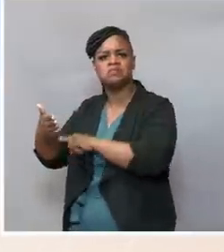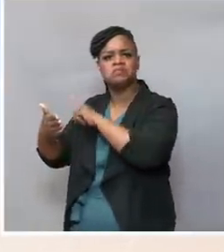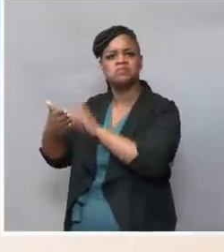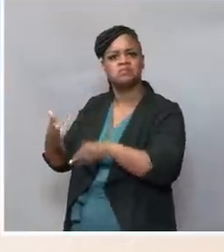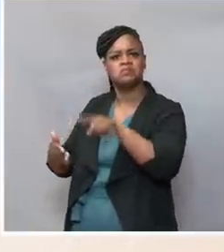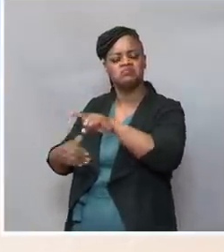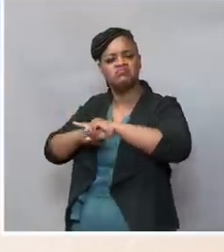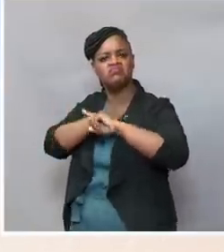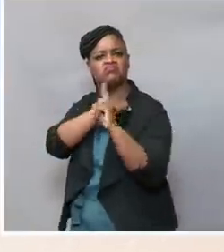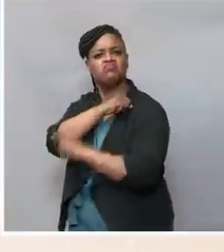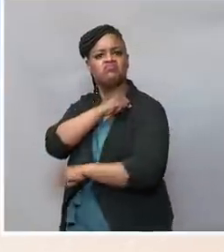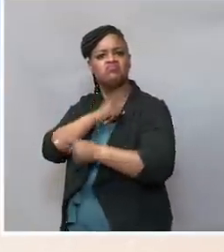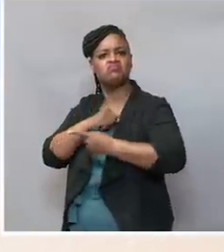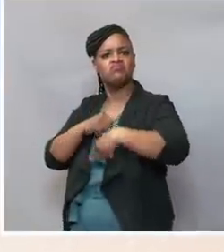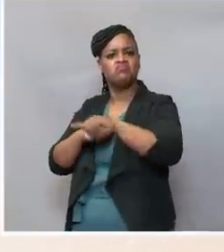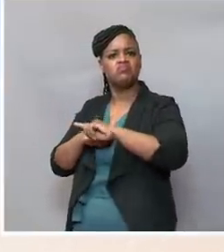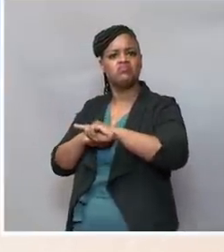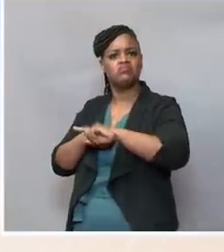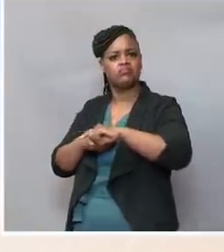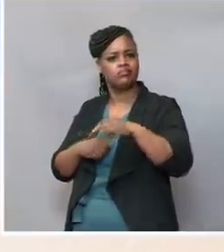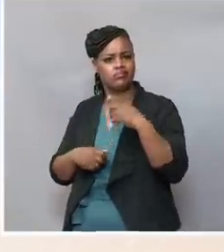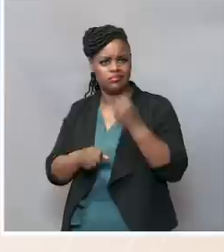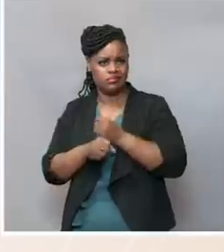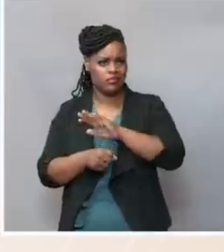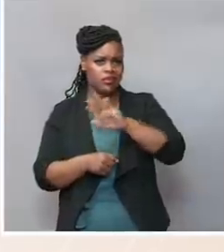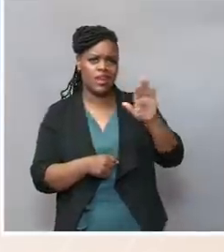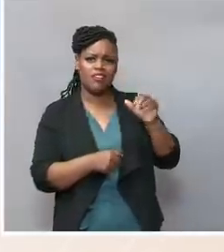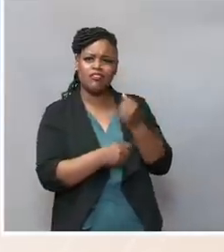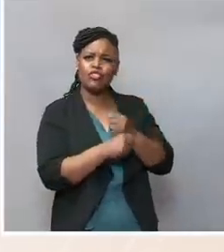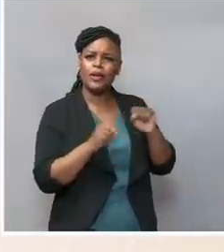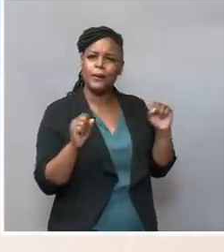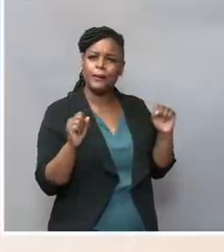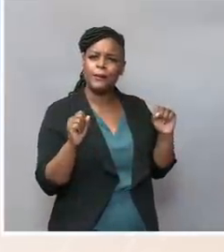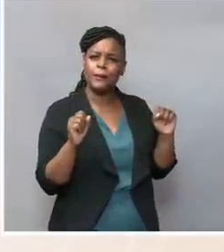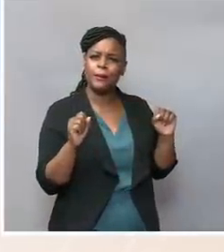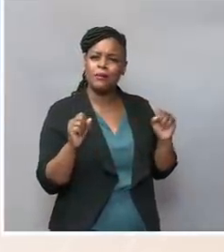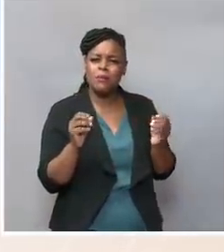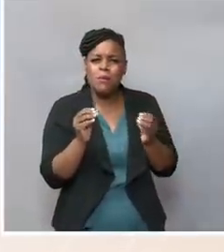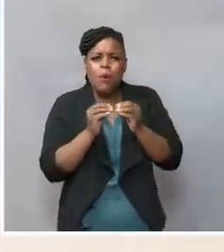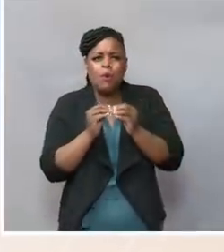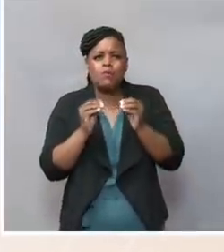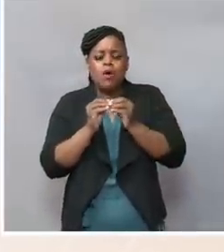making that act of liberation all the more risky. Whether they knew it or not,